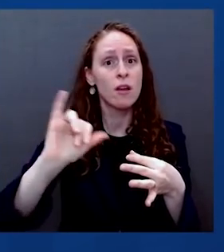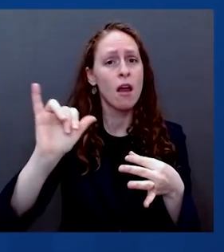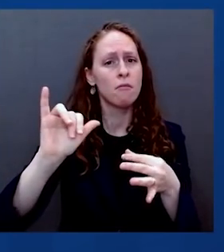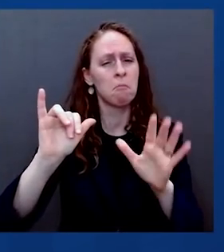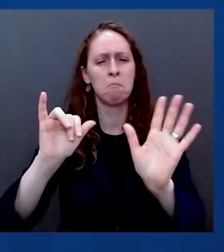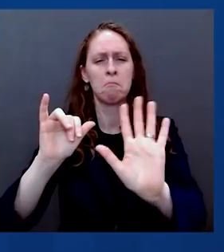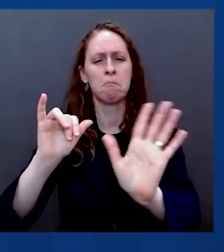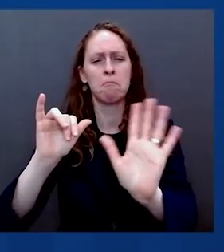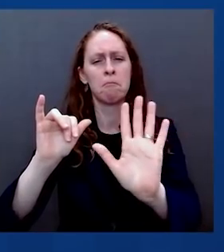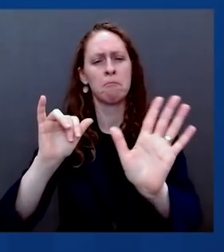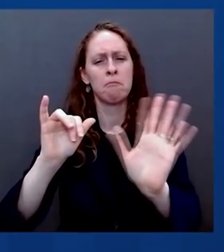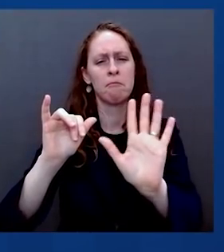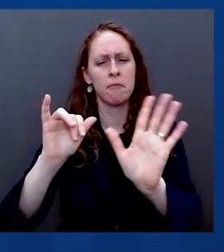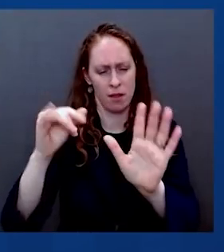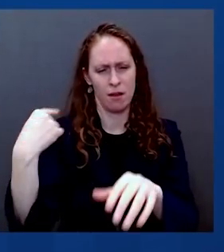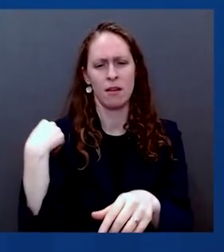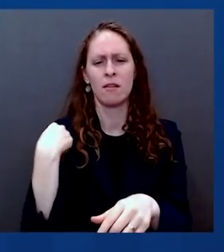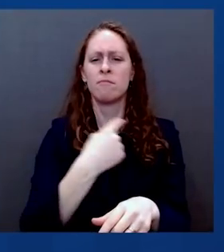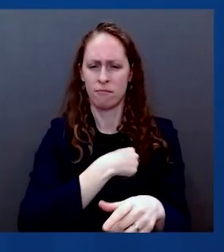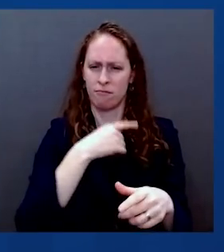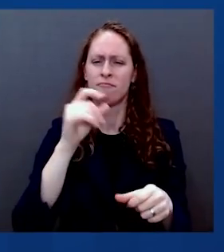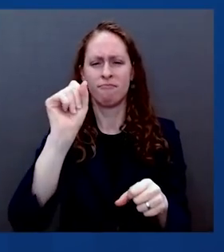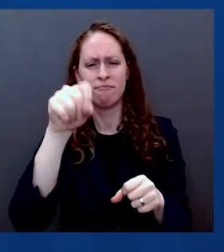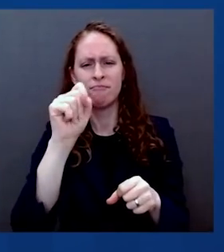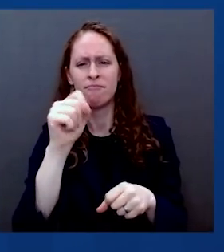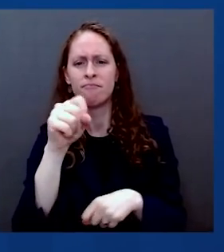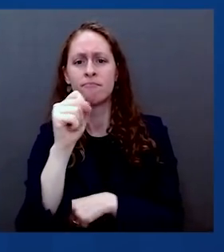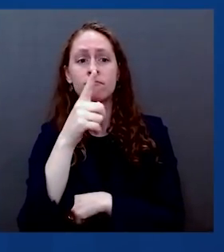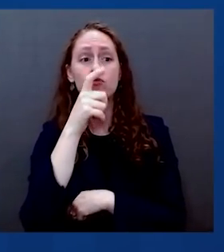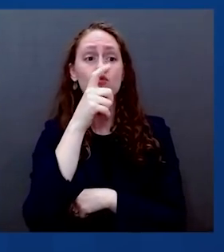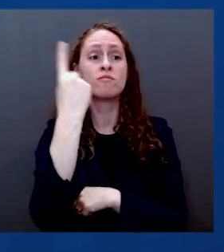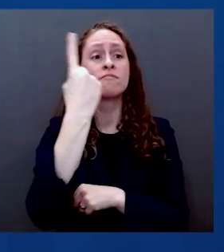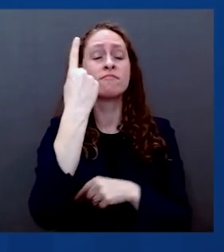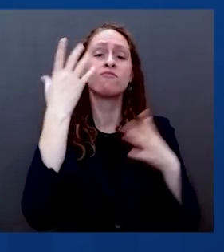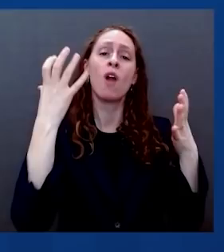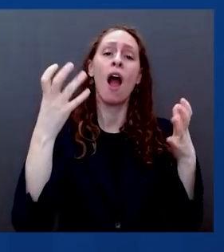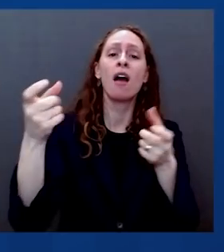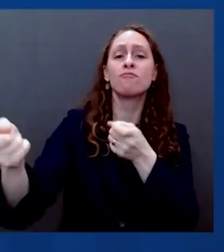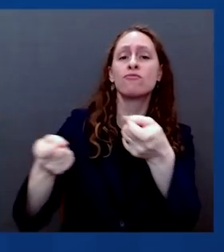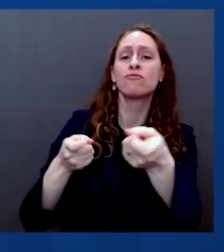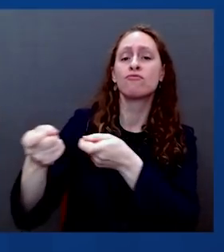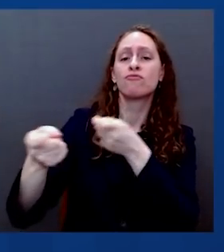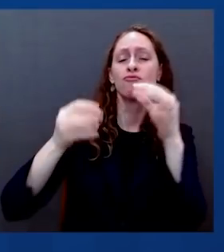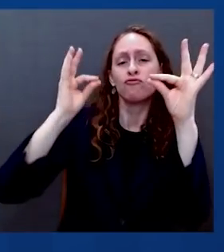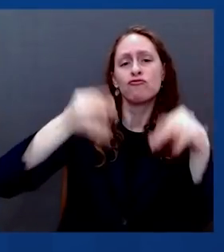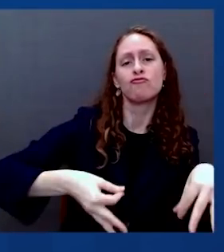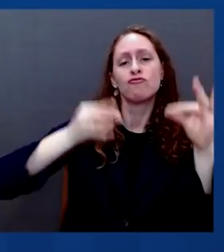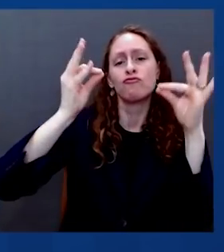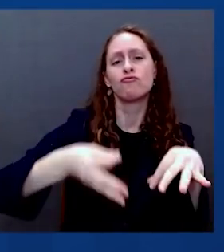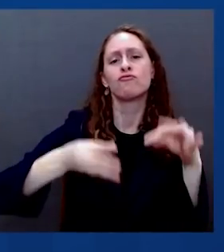a coup against the legally expressed will of the American people -- by sowing doubt, inventing charges of fraud,